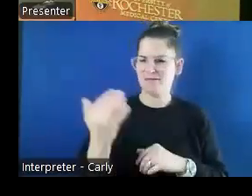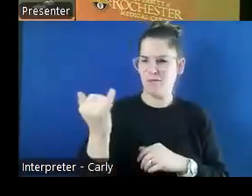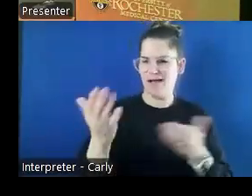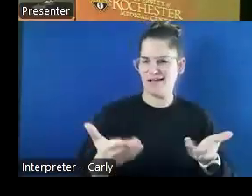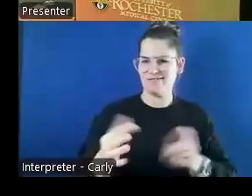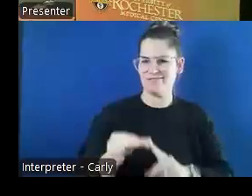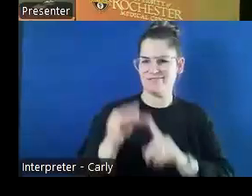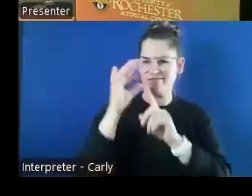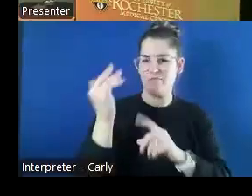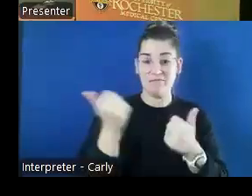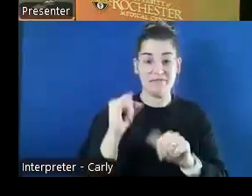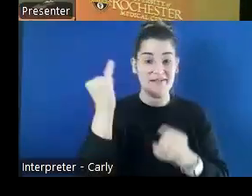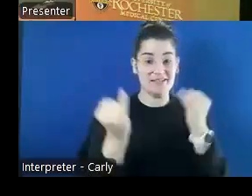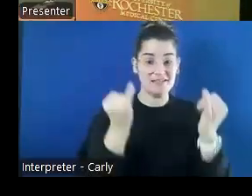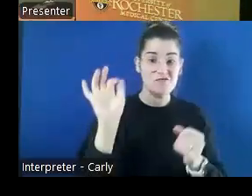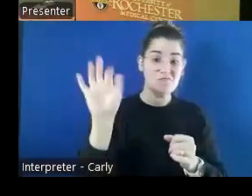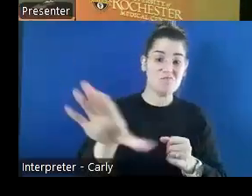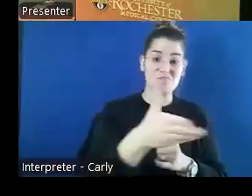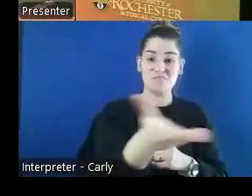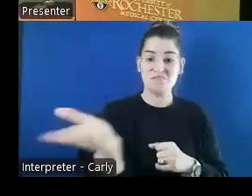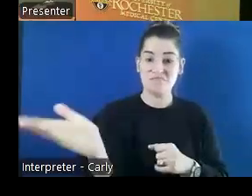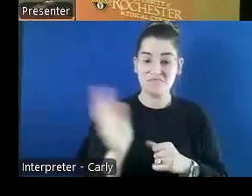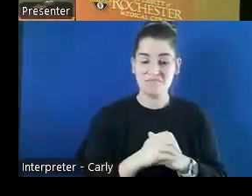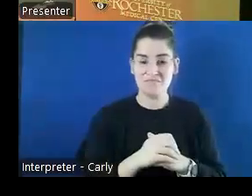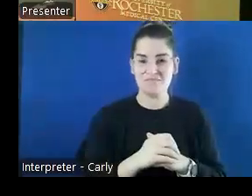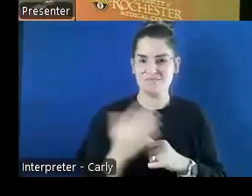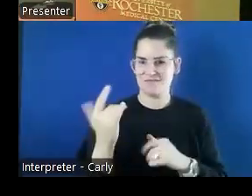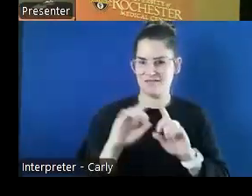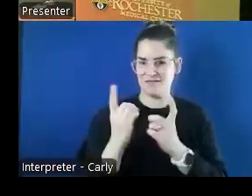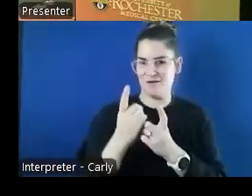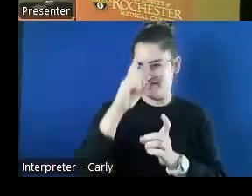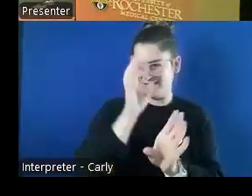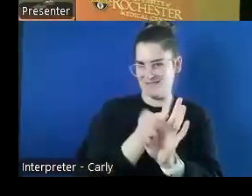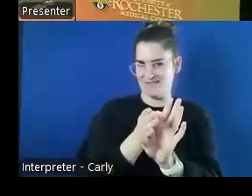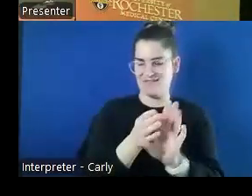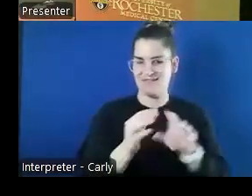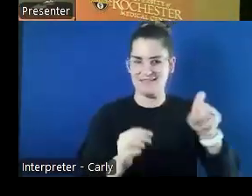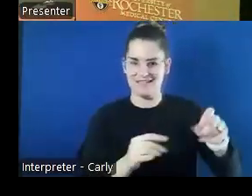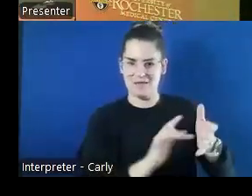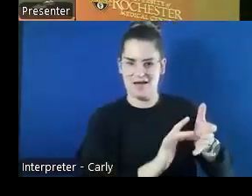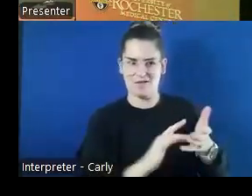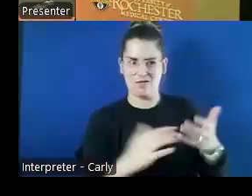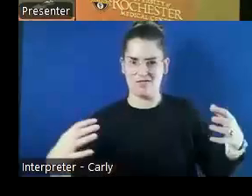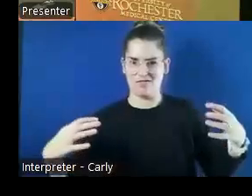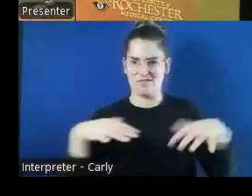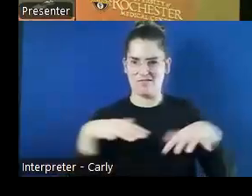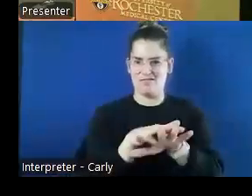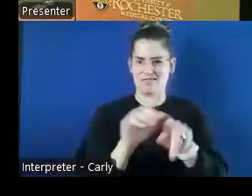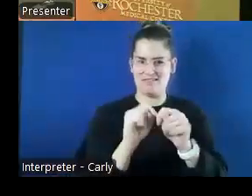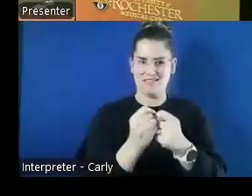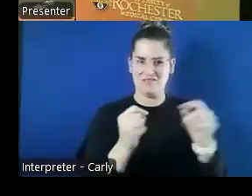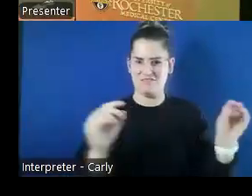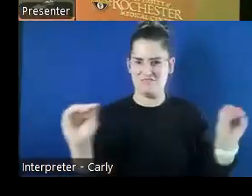the audience why would a department of Psychiatry need medical a medical team to care for patients